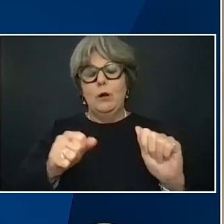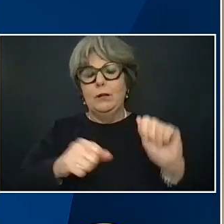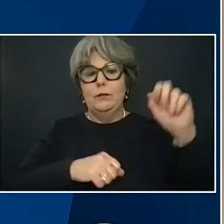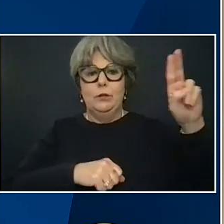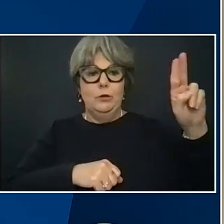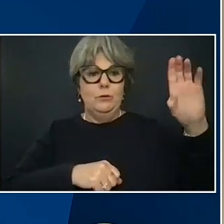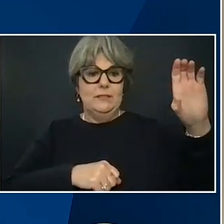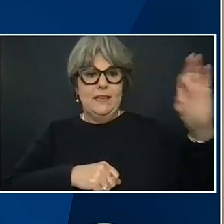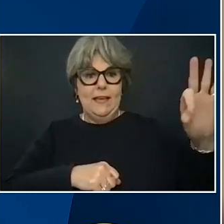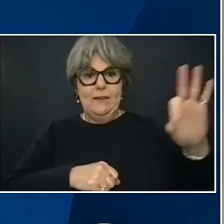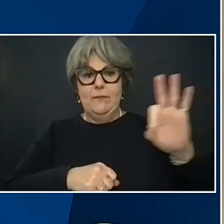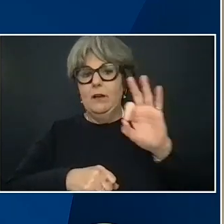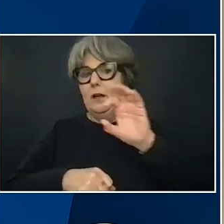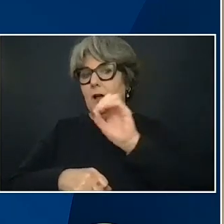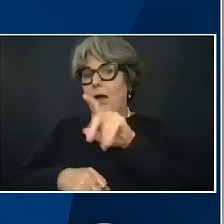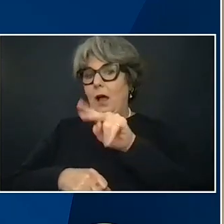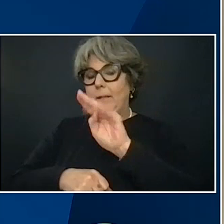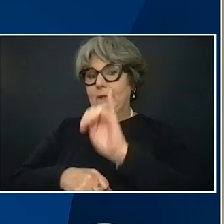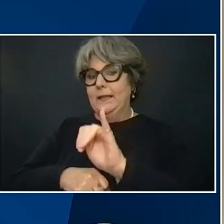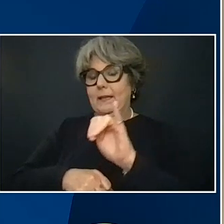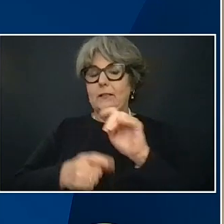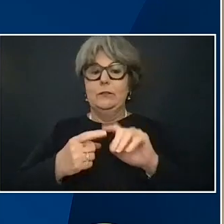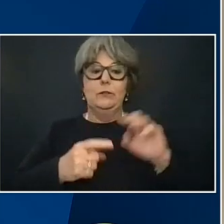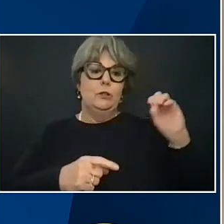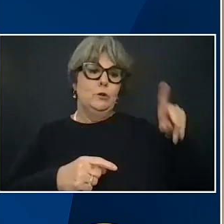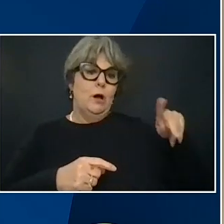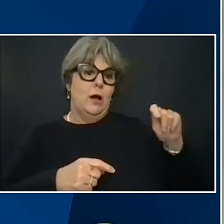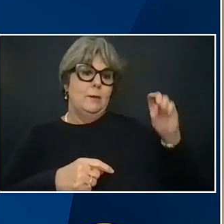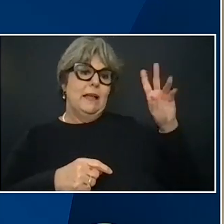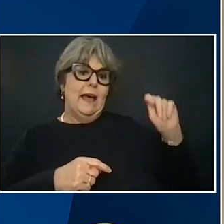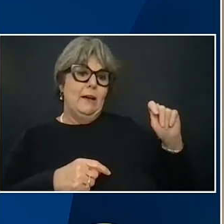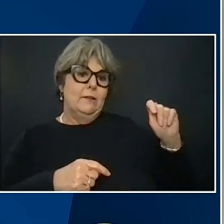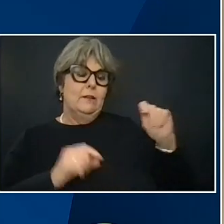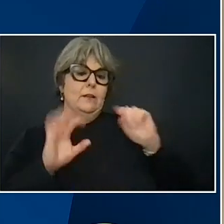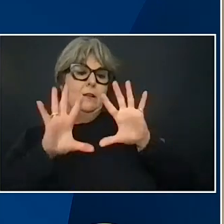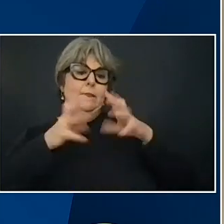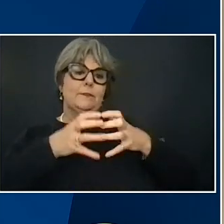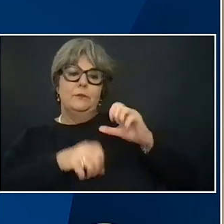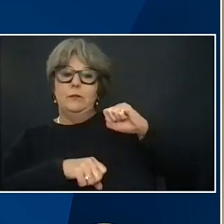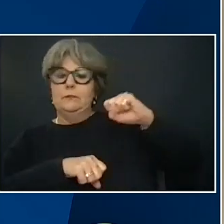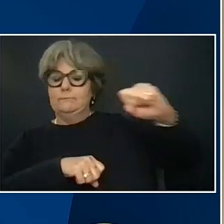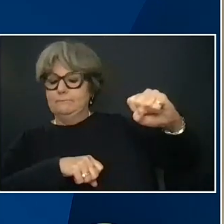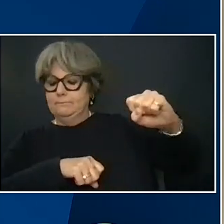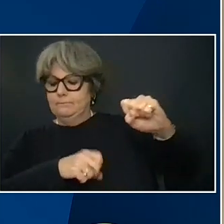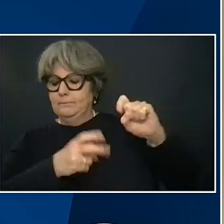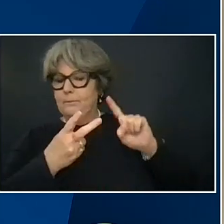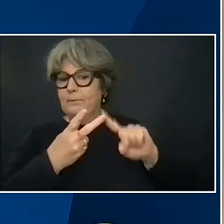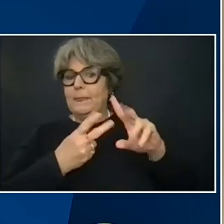an opt in to an opt out system, but thankfully the student body pushed back. In particular, Wiki Knights led the charge